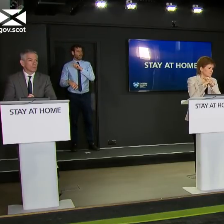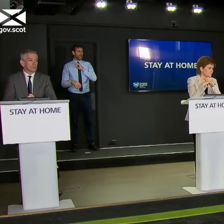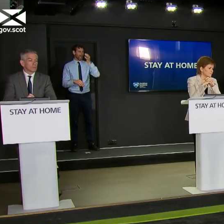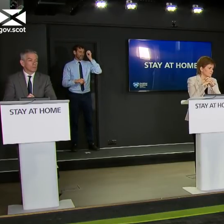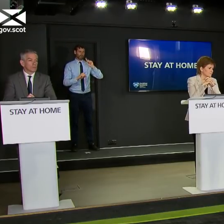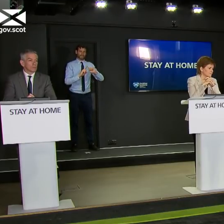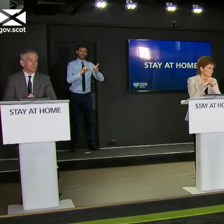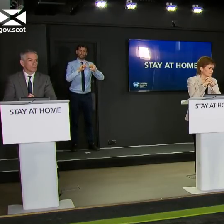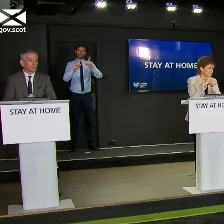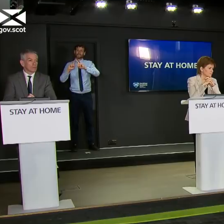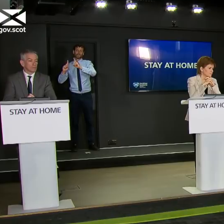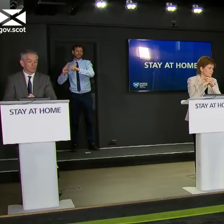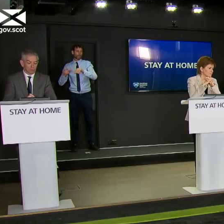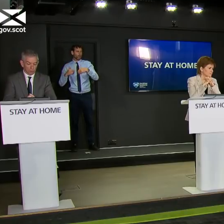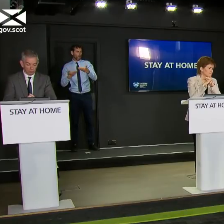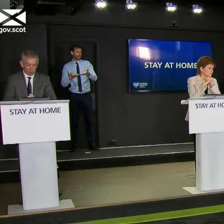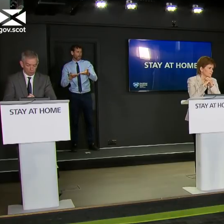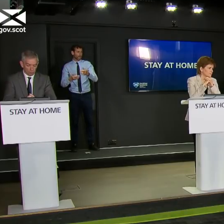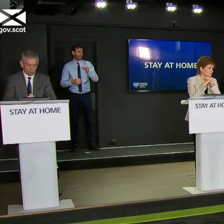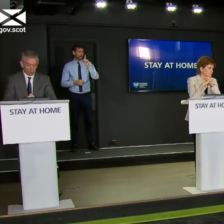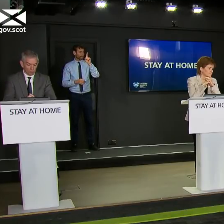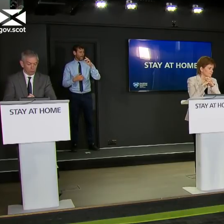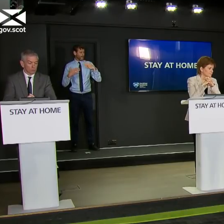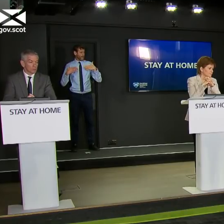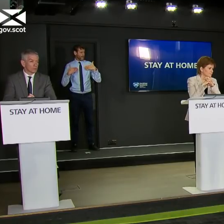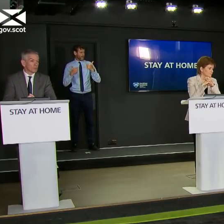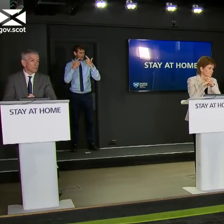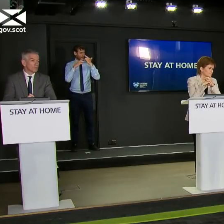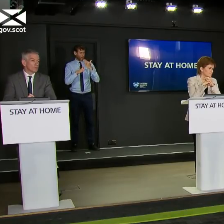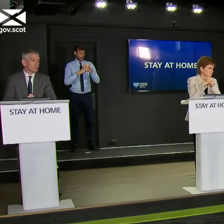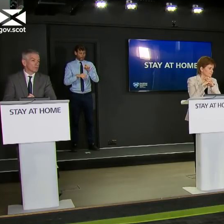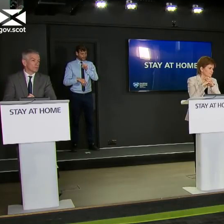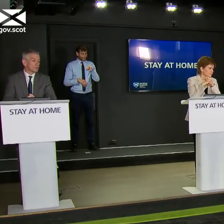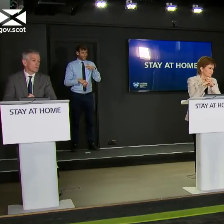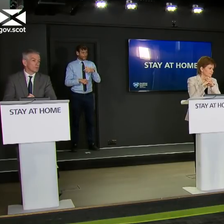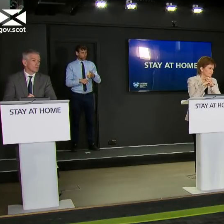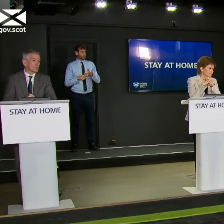care workers need our practical support more than ever? And will the Scottish Government